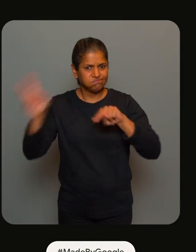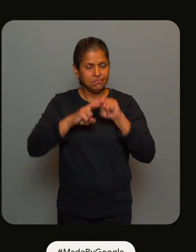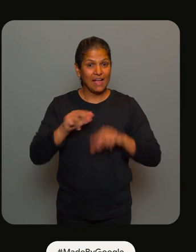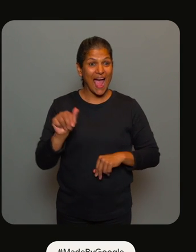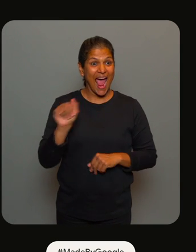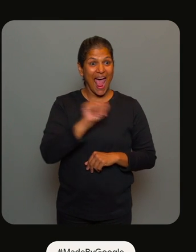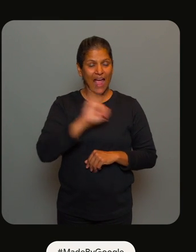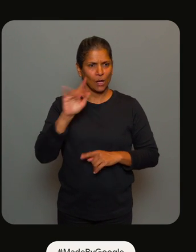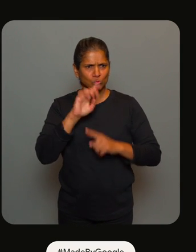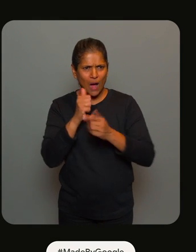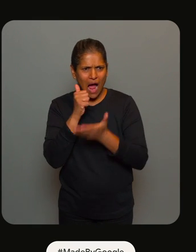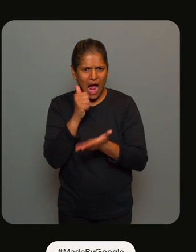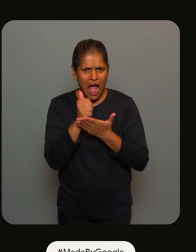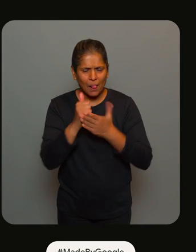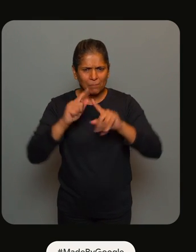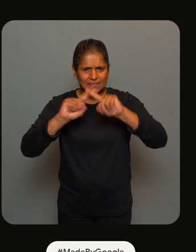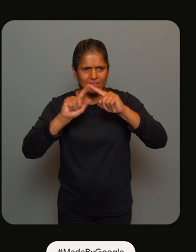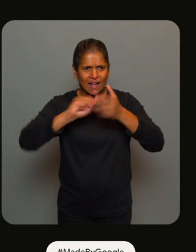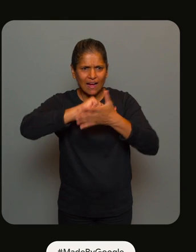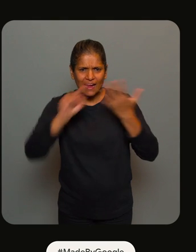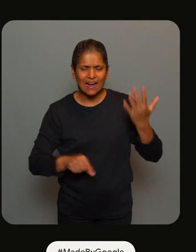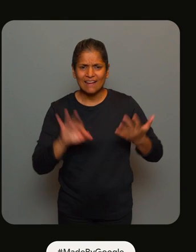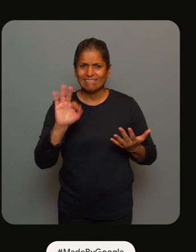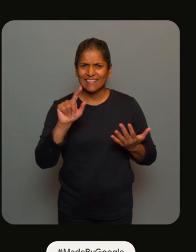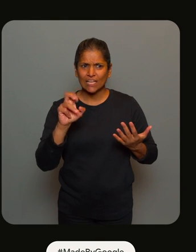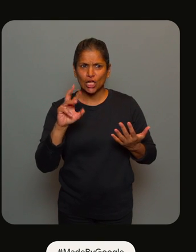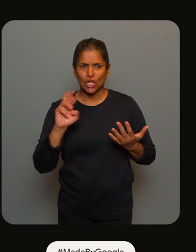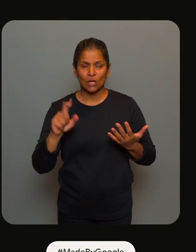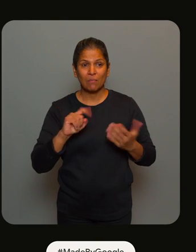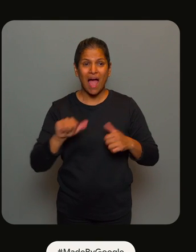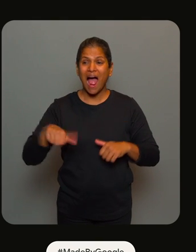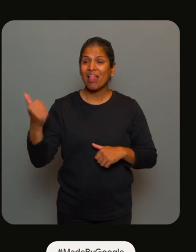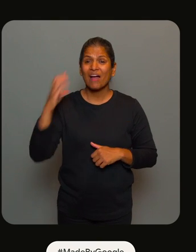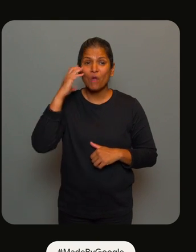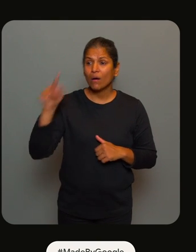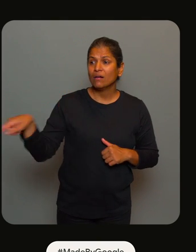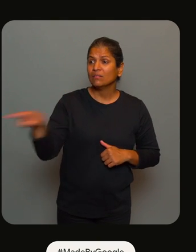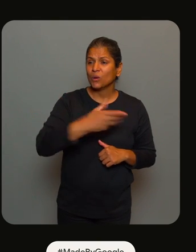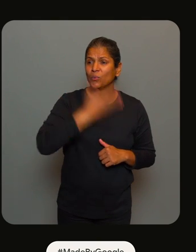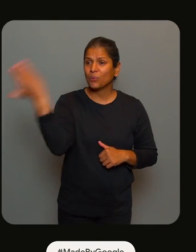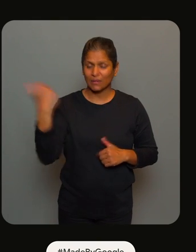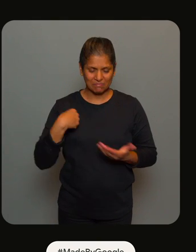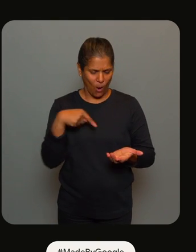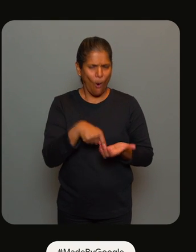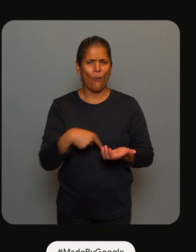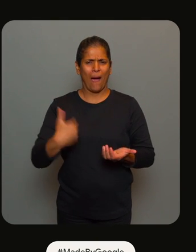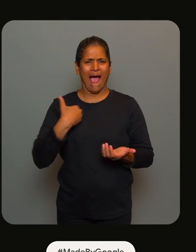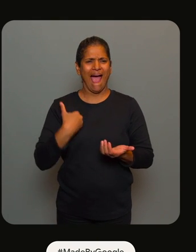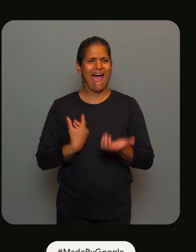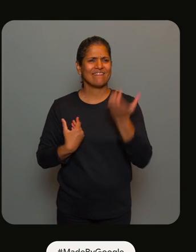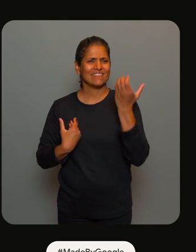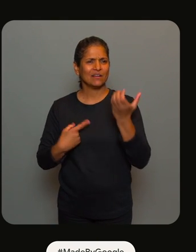capabilities you couldn’t get on any other phone. Pixel has always been a leader in smartphone innovation, and we